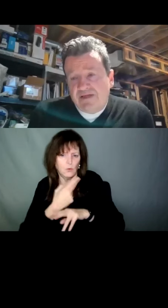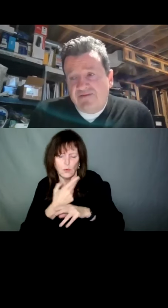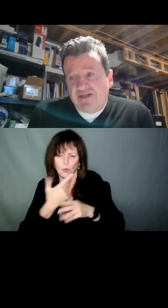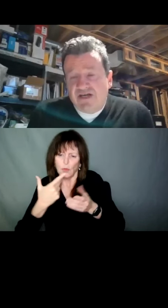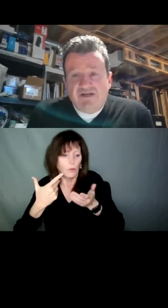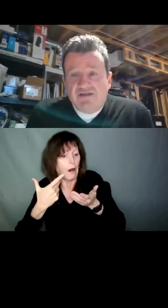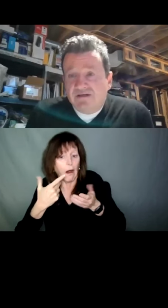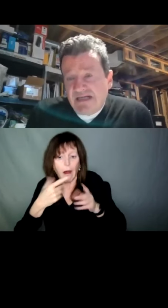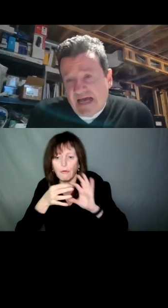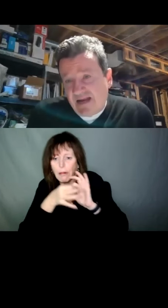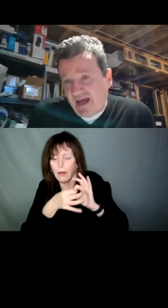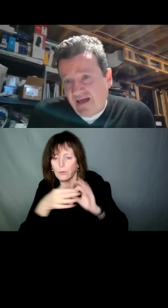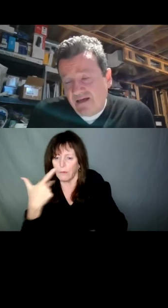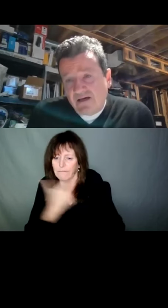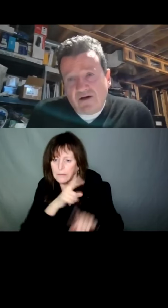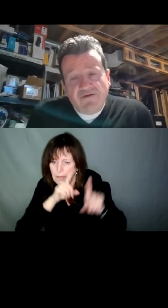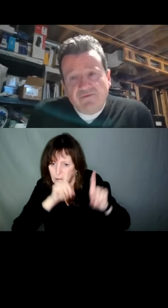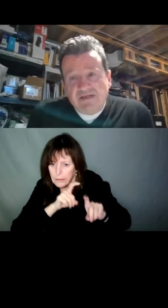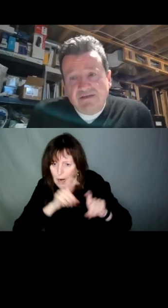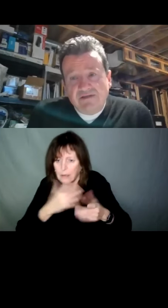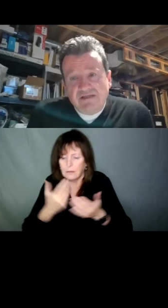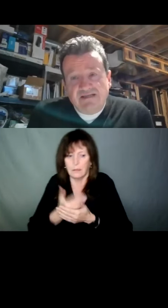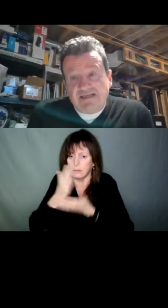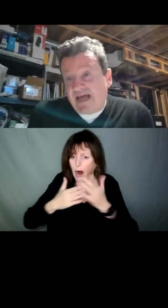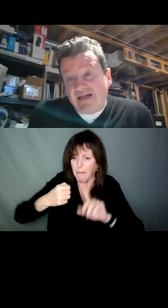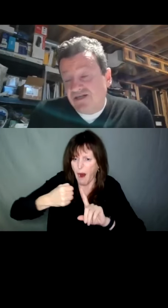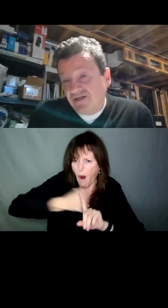around vaccines , misunderstood around vaccines